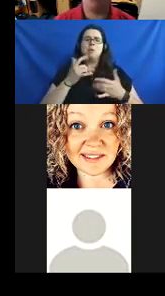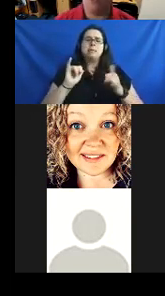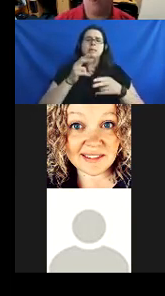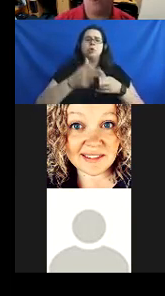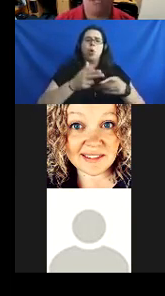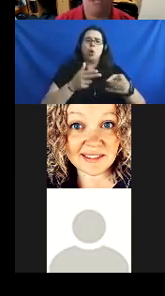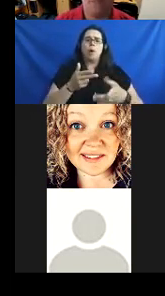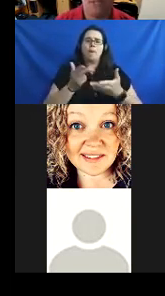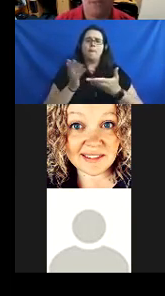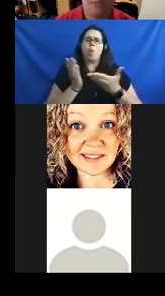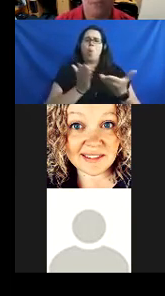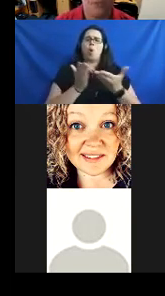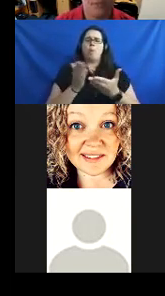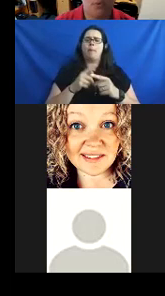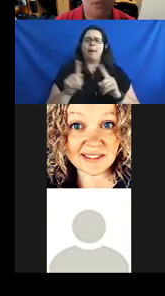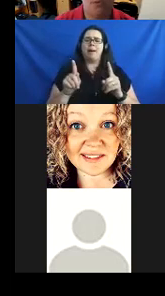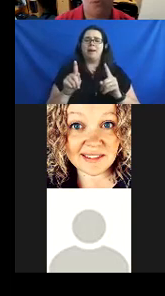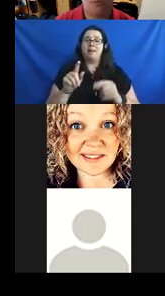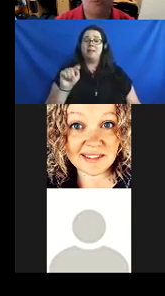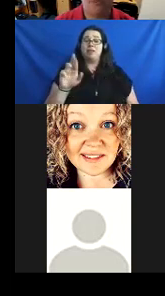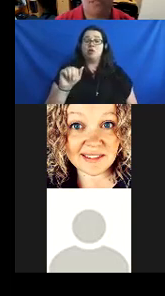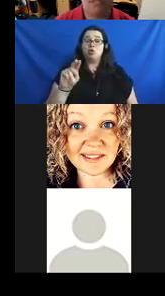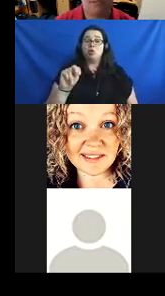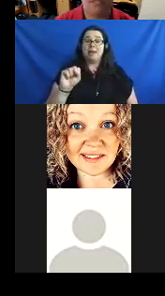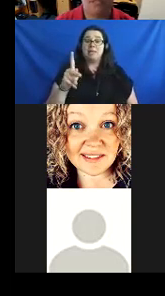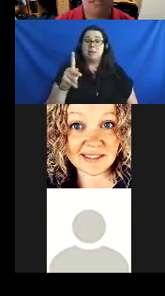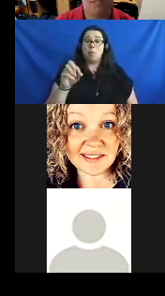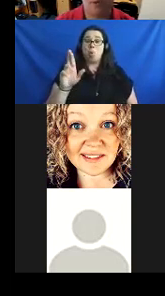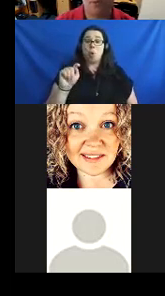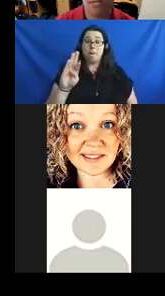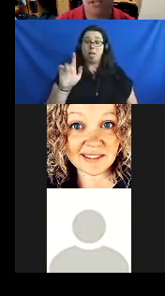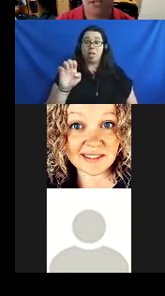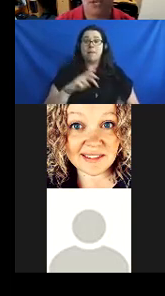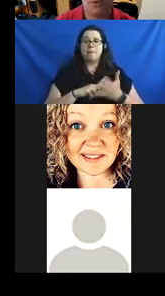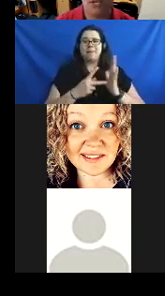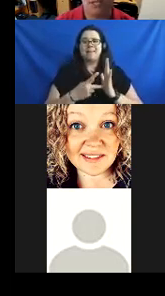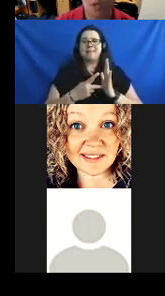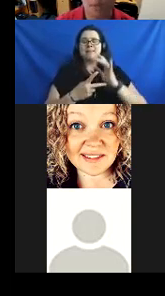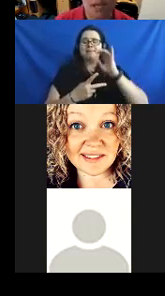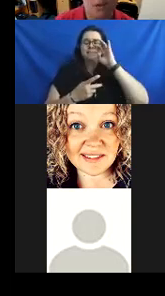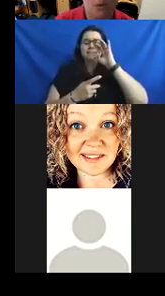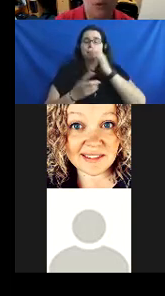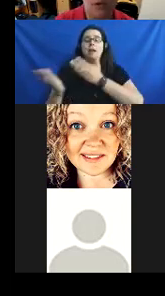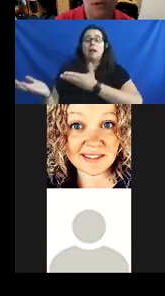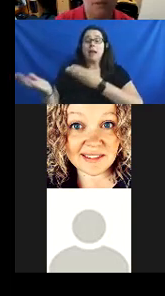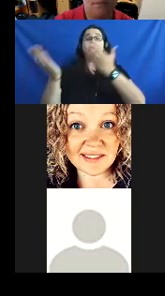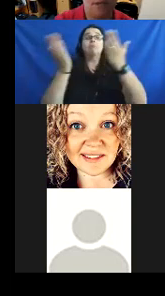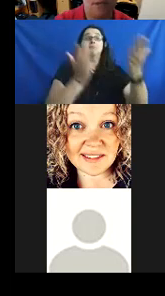BUT WITH TRANSPORTABLE, WE ARE REFERRING TO SOMETHING THAT WILL PROBABLY NOT GO IN A SMALL BAG OR A POCKET